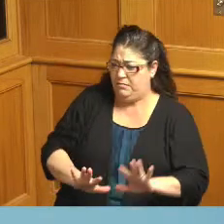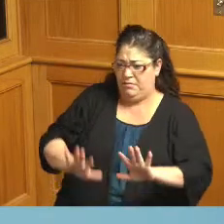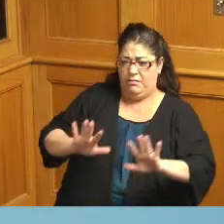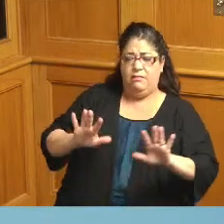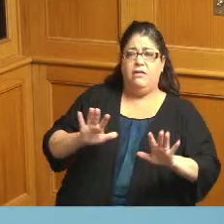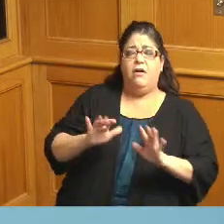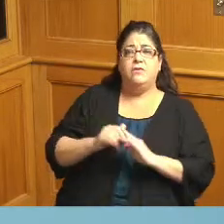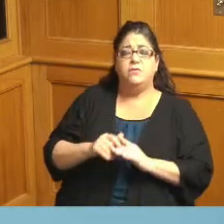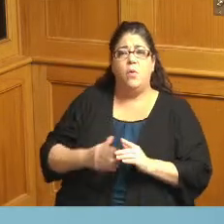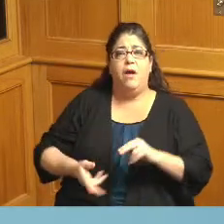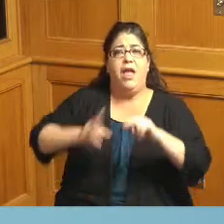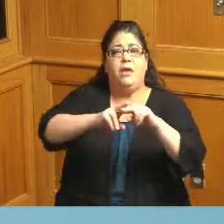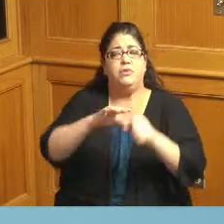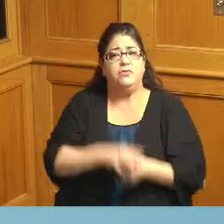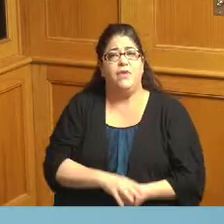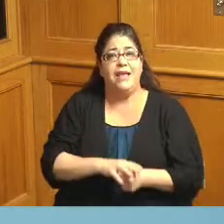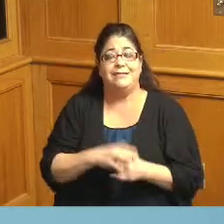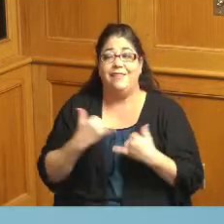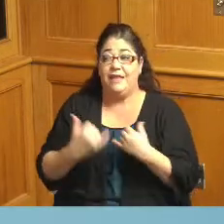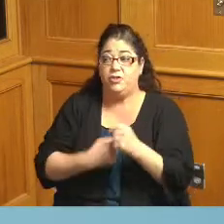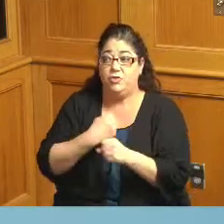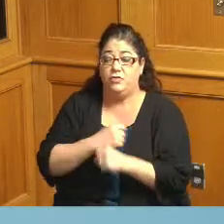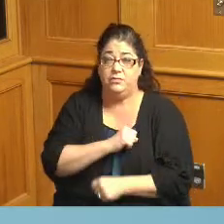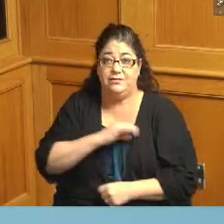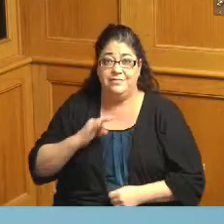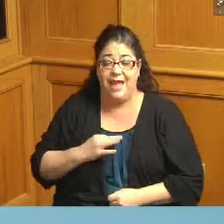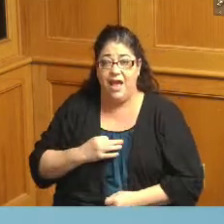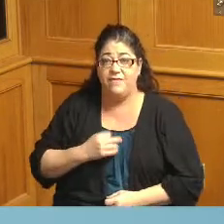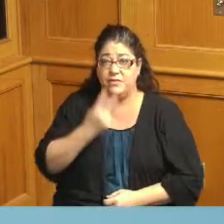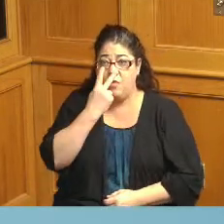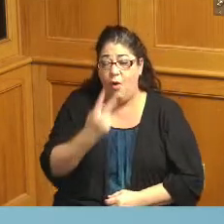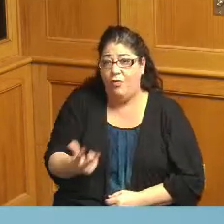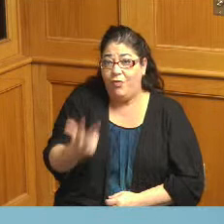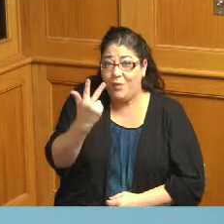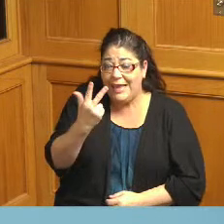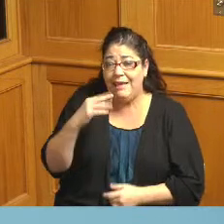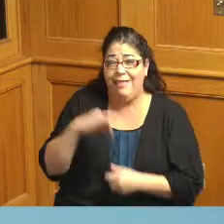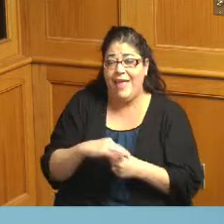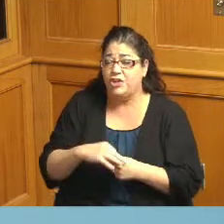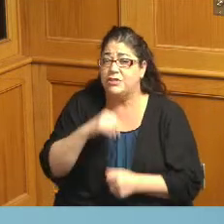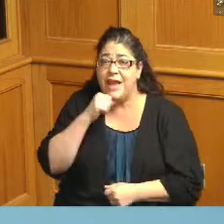this year our staff have seen three elections instead of two so anytime we have an election